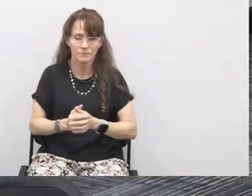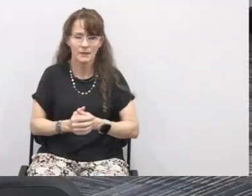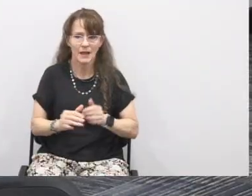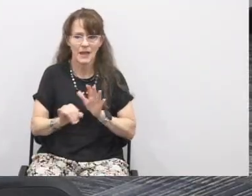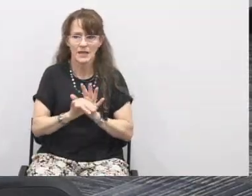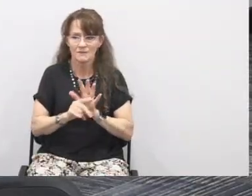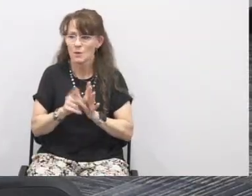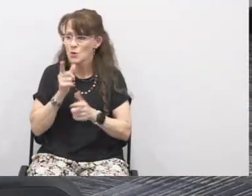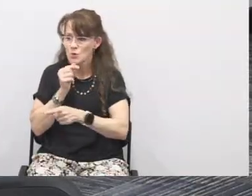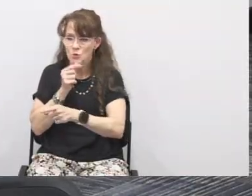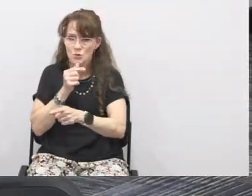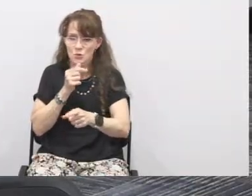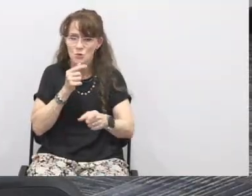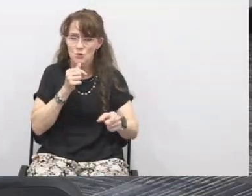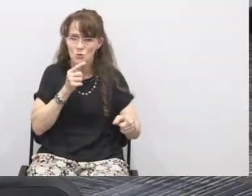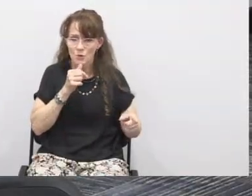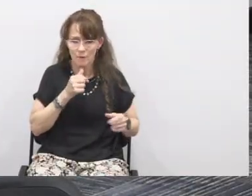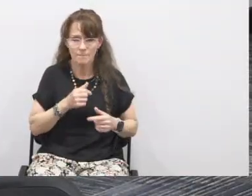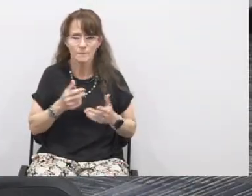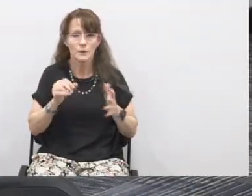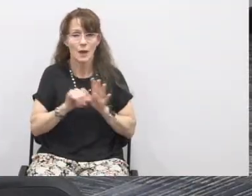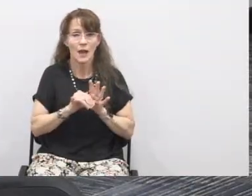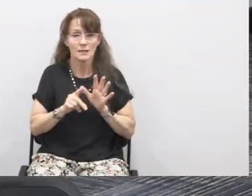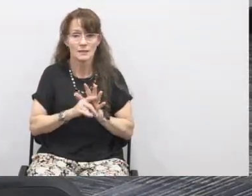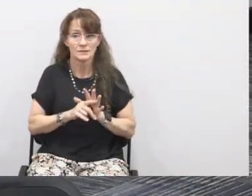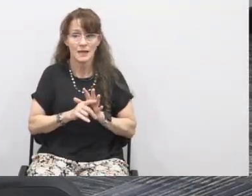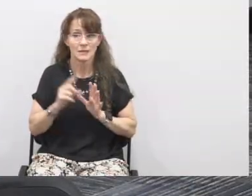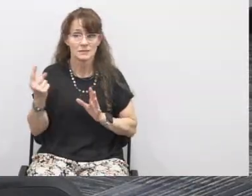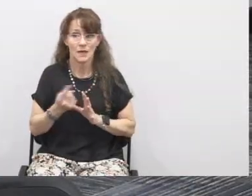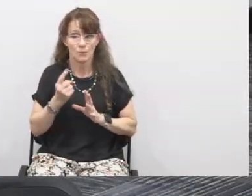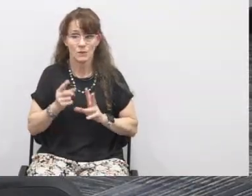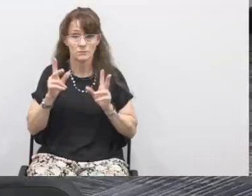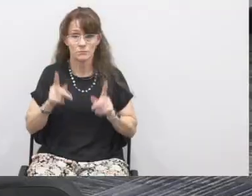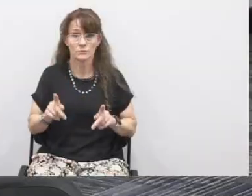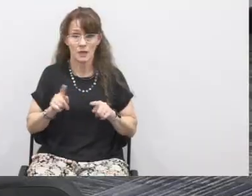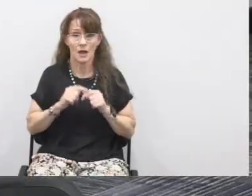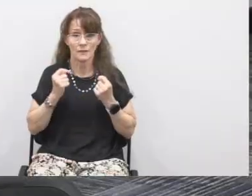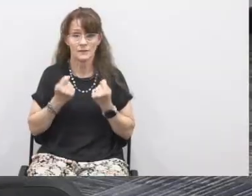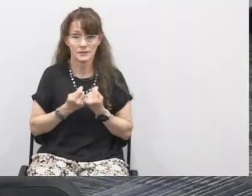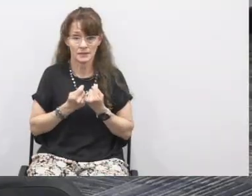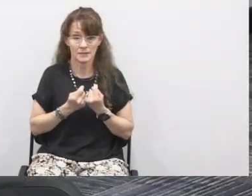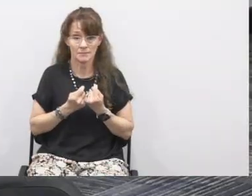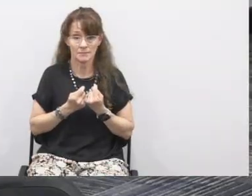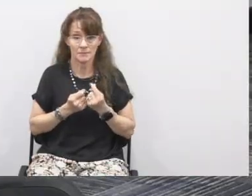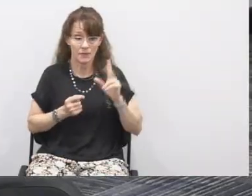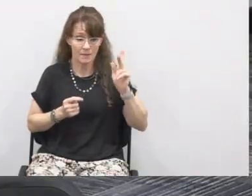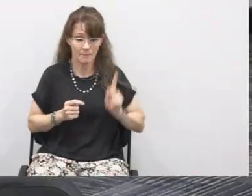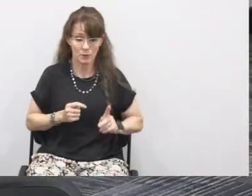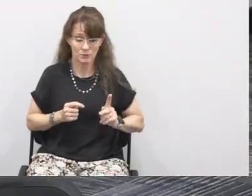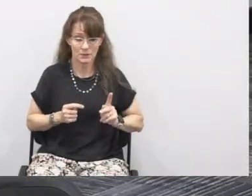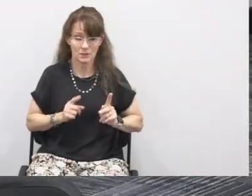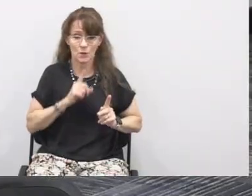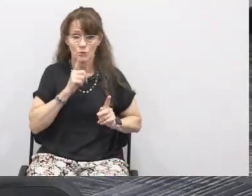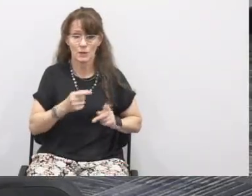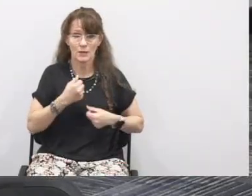And then once you were identified as somebody's person as a team, then that person needed to really make and reach out